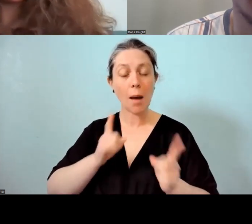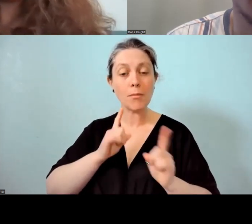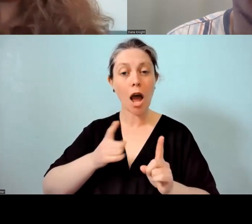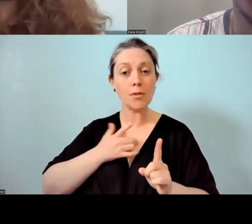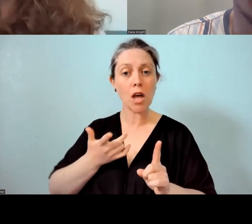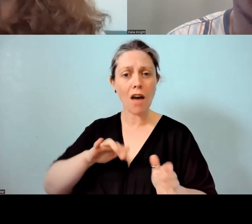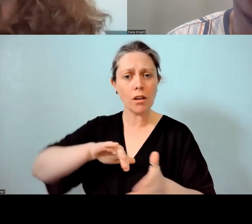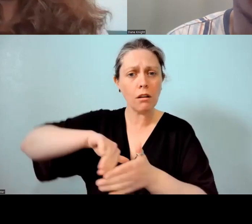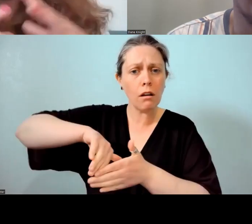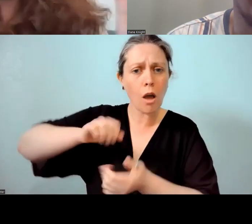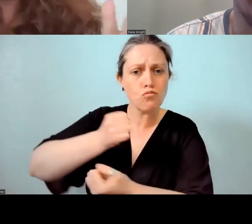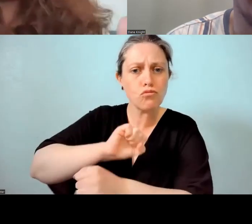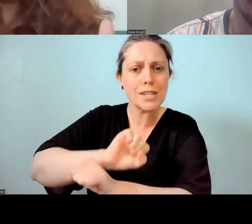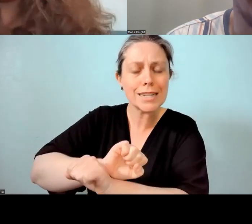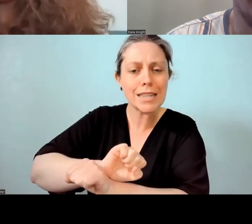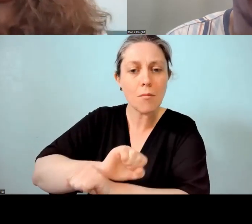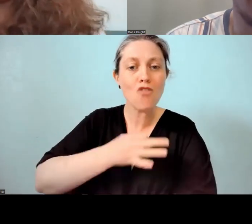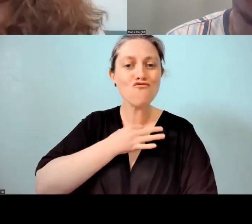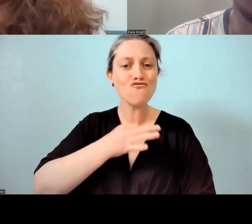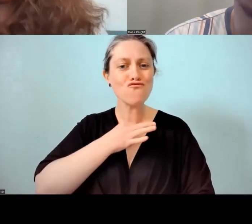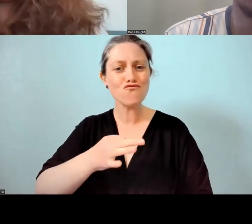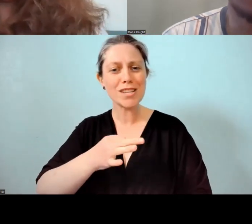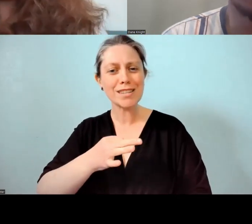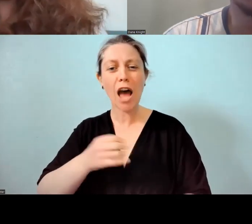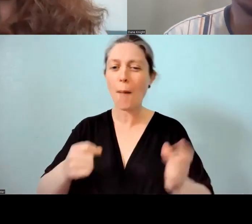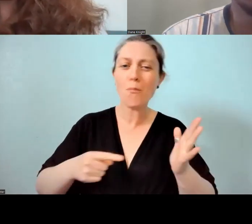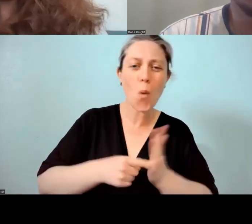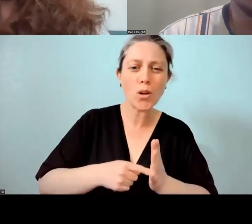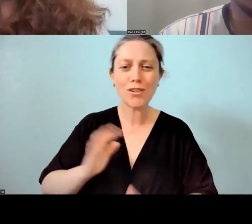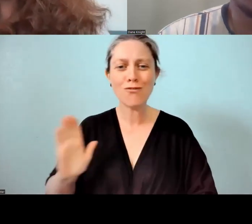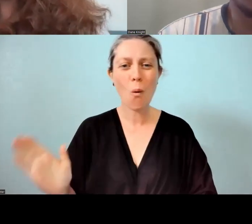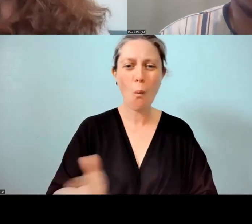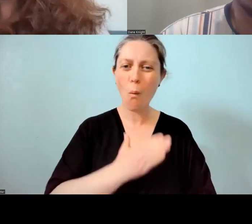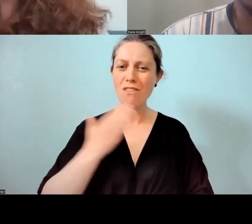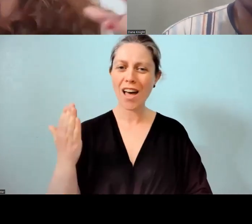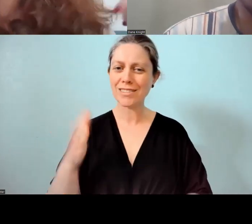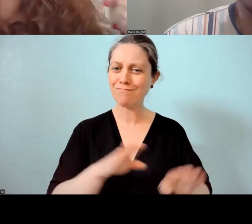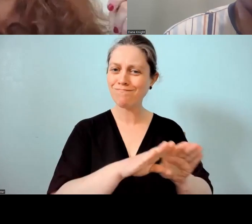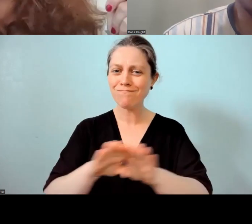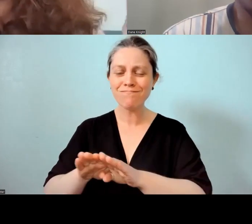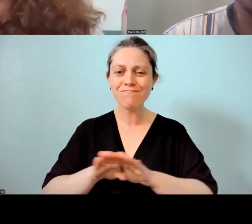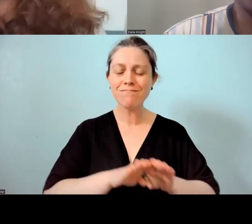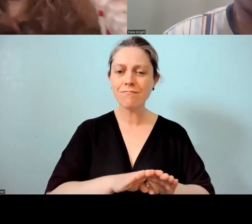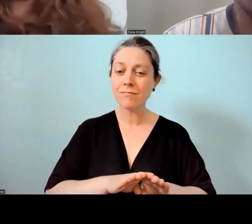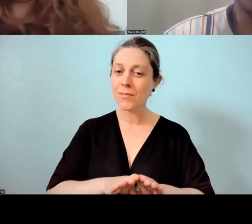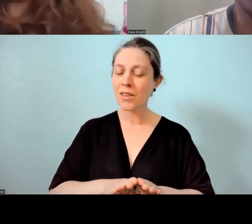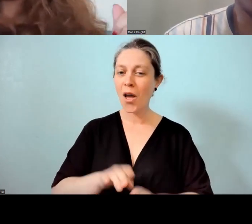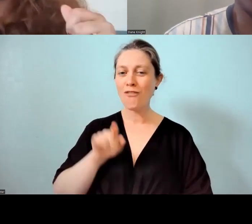with our disabled children. What was that like for you? You know, did you have opportunities to take those risks